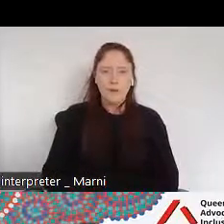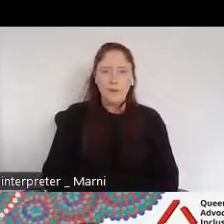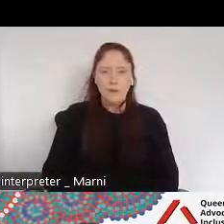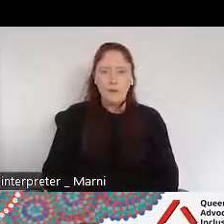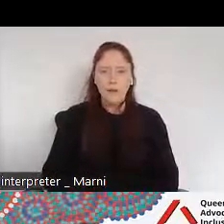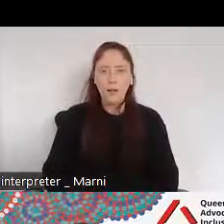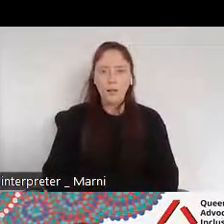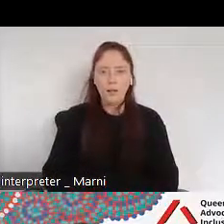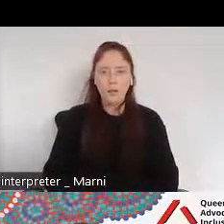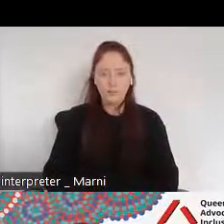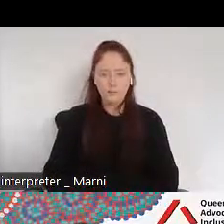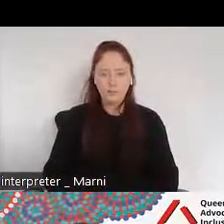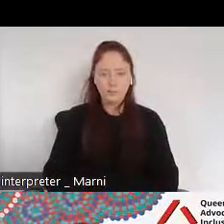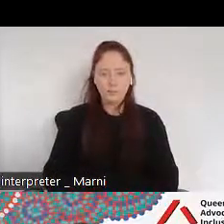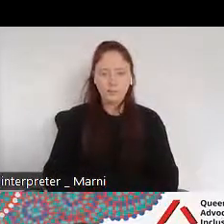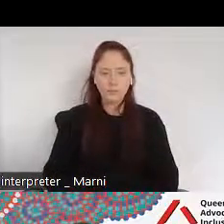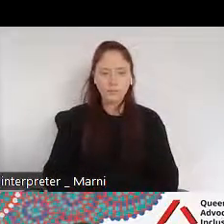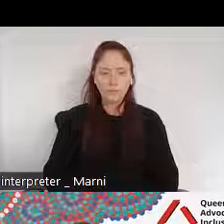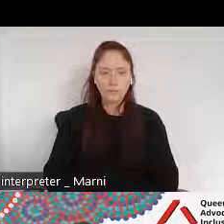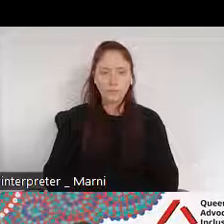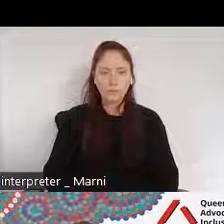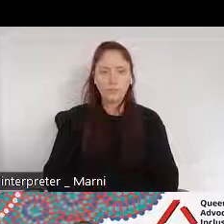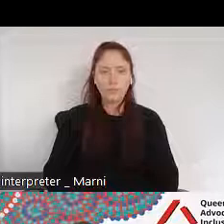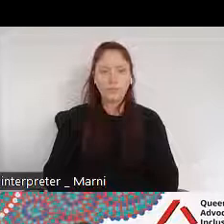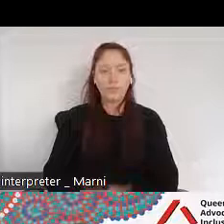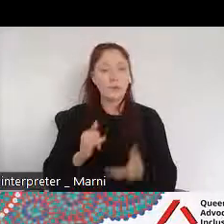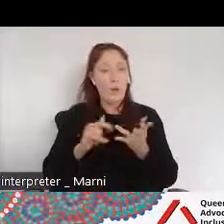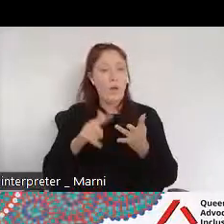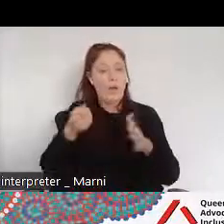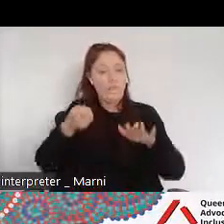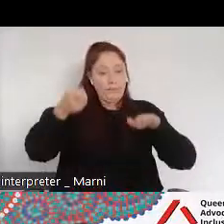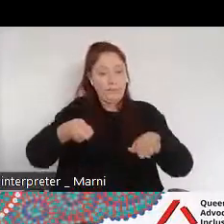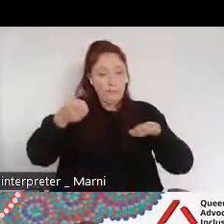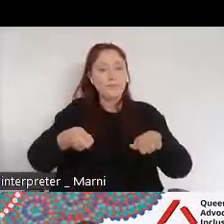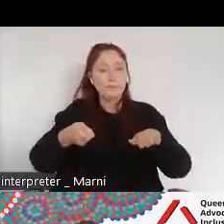Ahead of a proceeding the Act says that the tribunal has to give at least seven